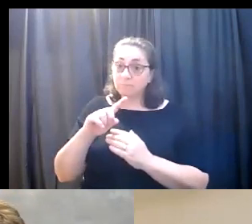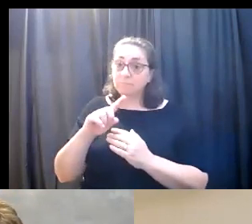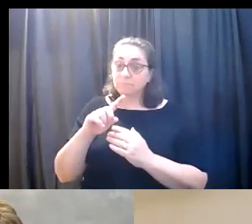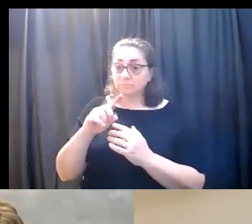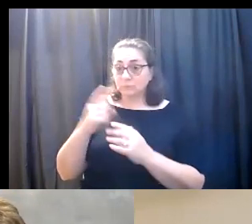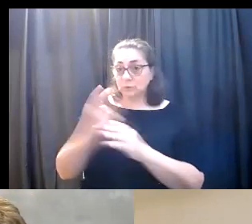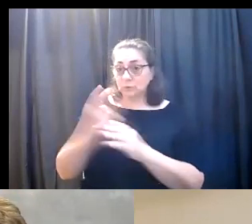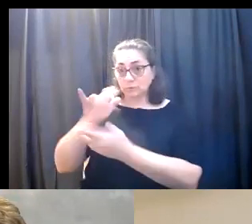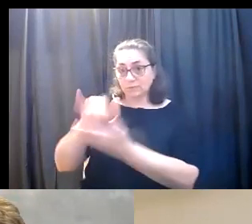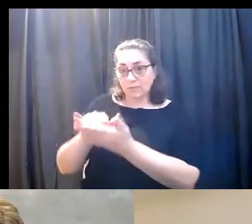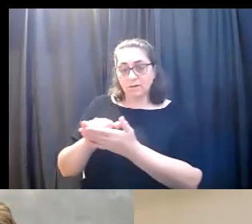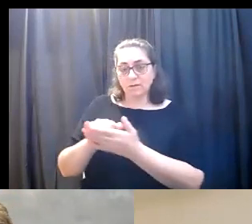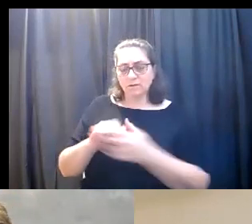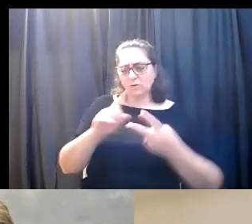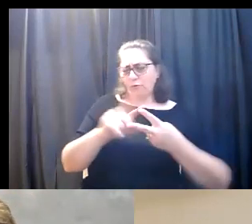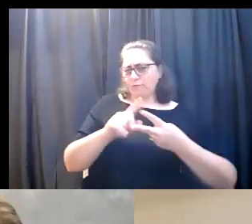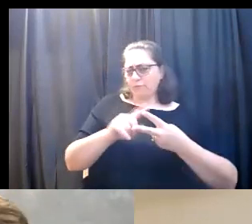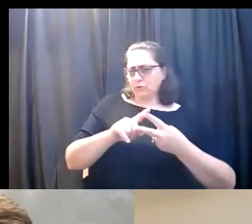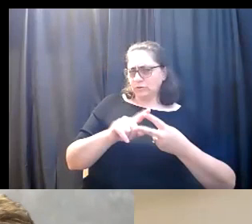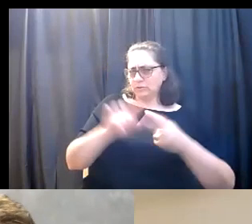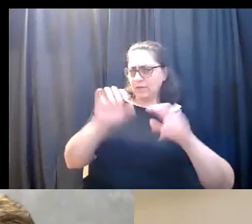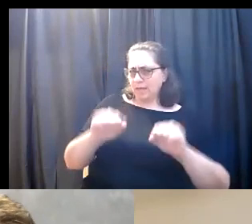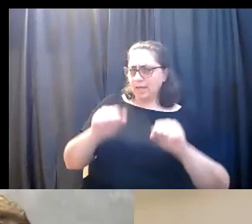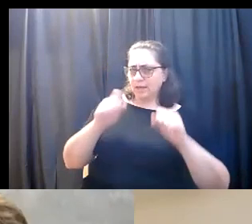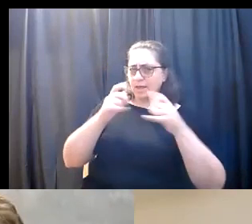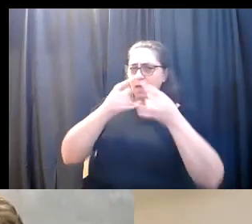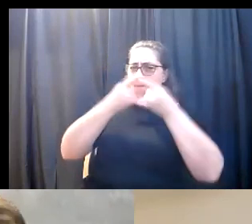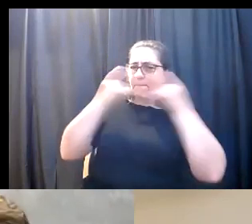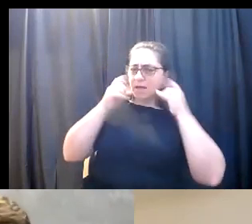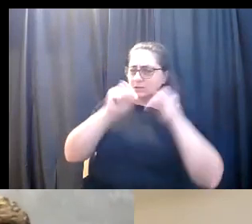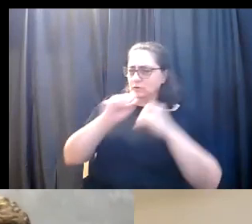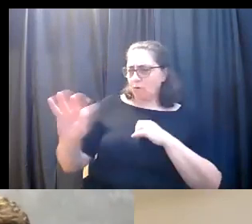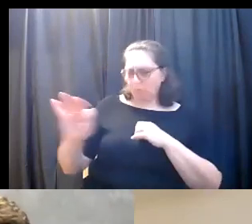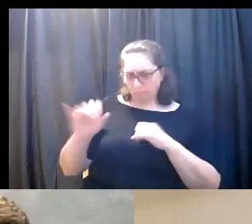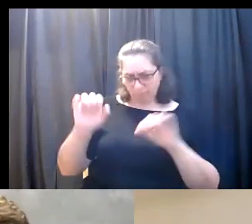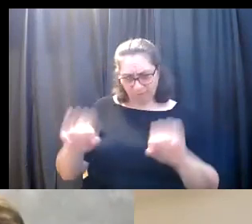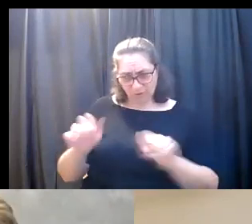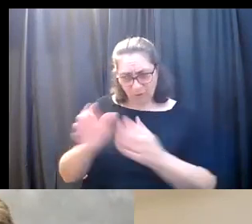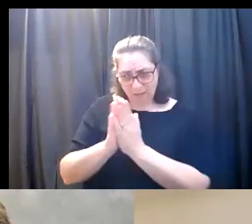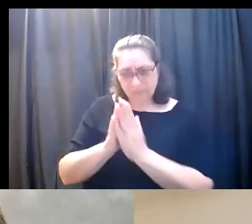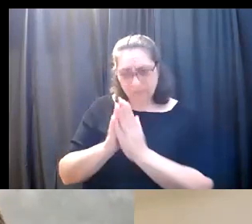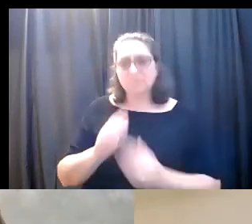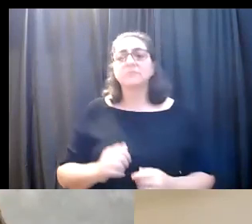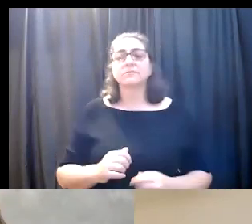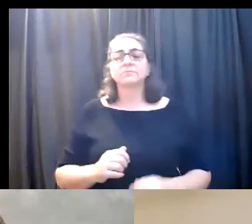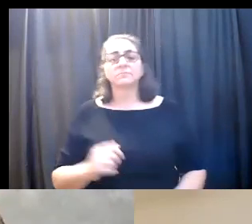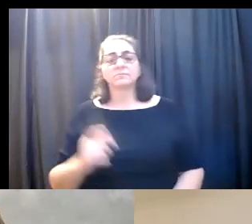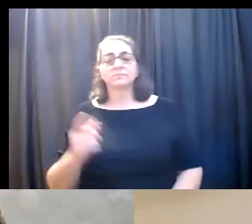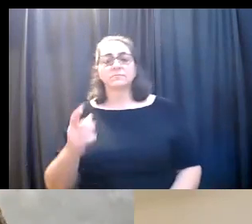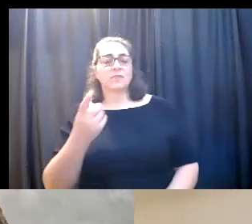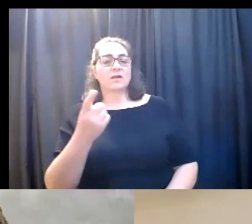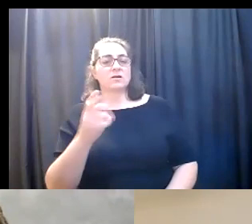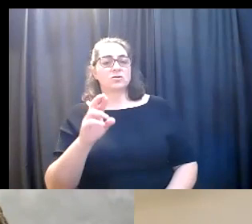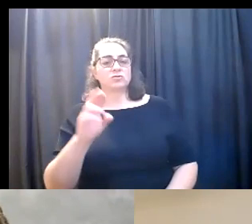or they may require it because of how close they need to get to the patient. They're helpful